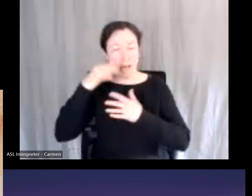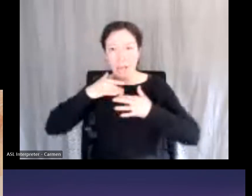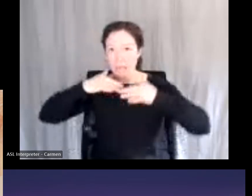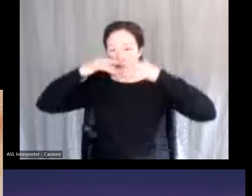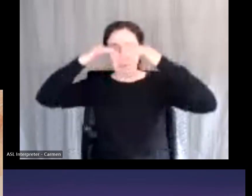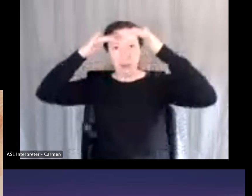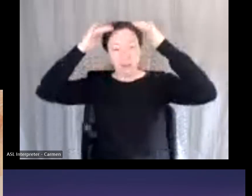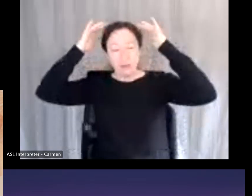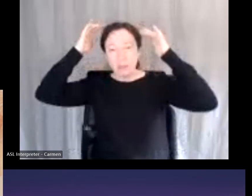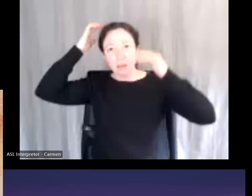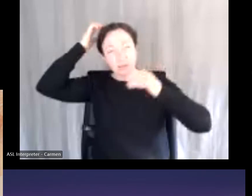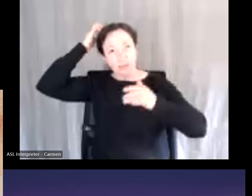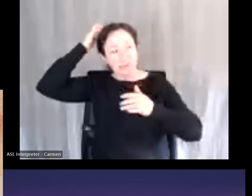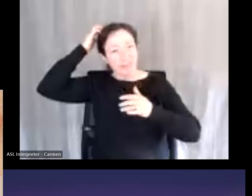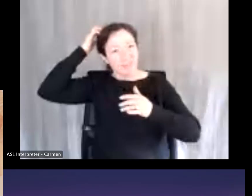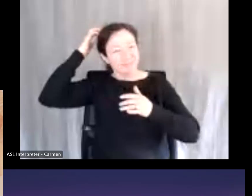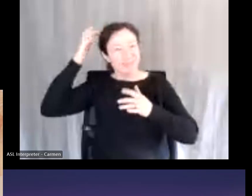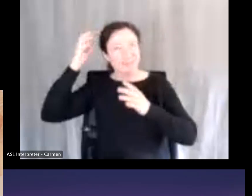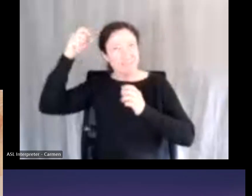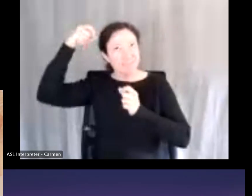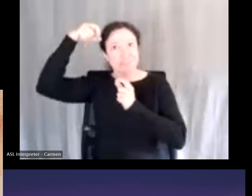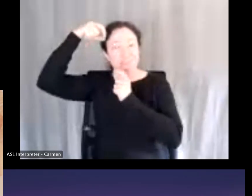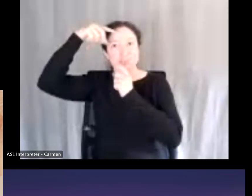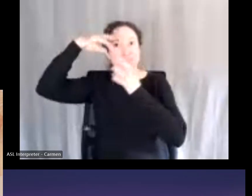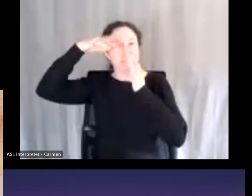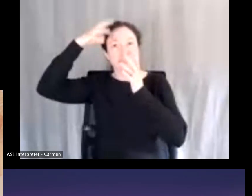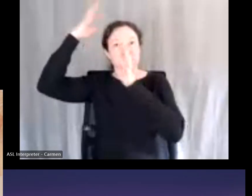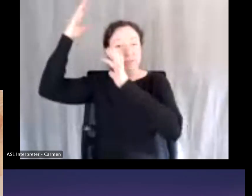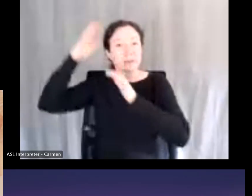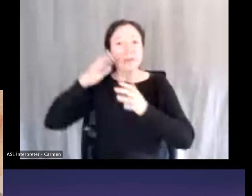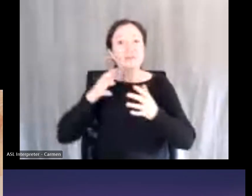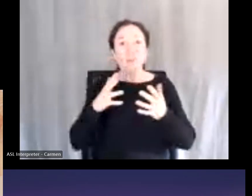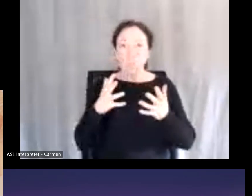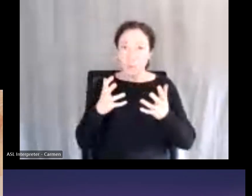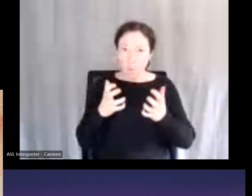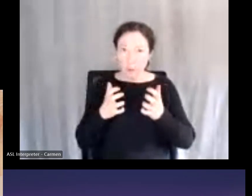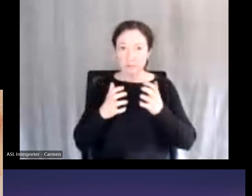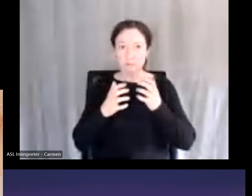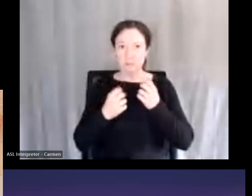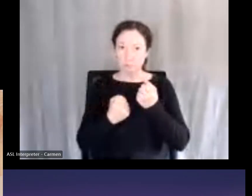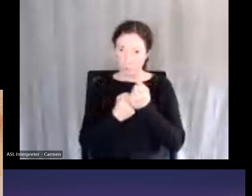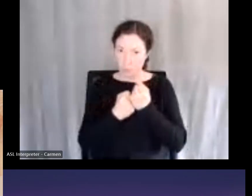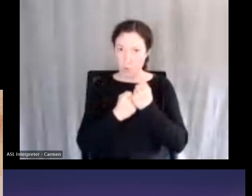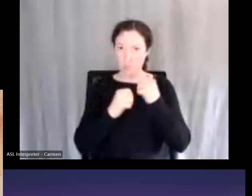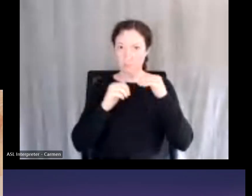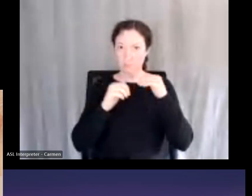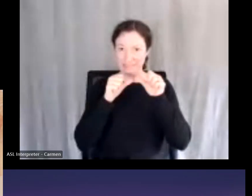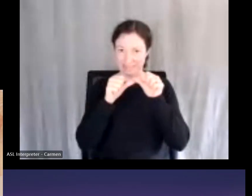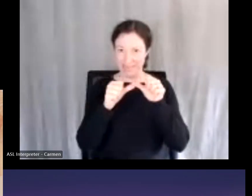and insulin, insulin sensitivity to actually help promote steady mood, healthy sleep,